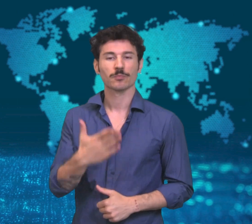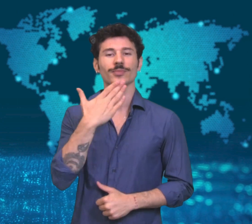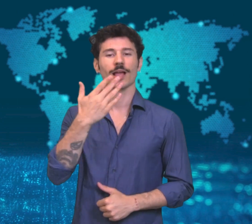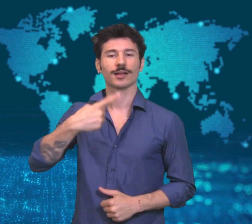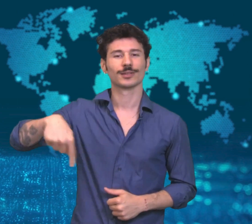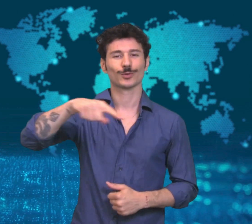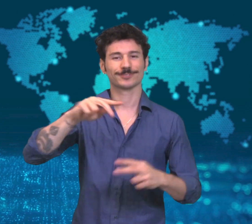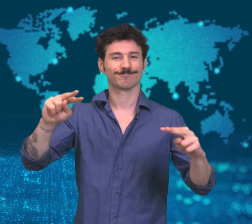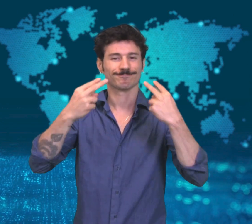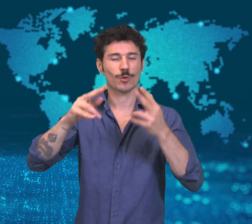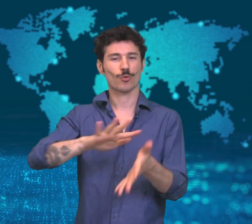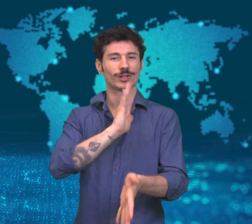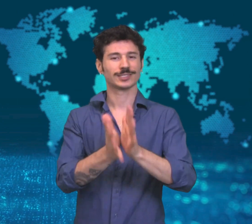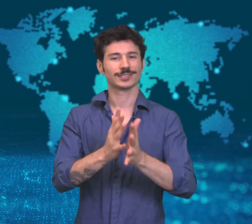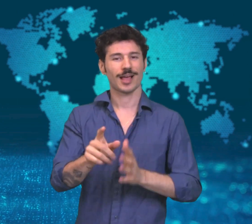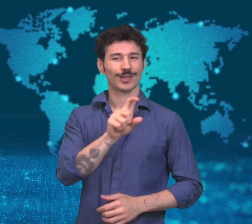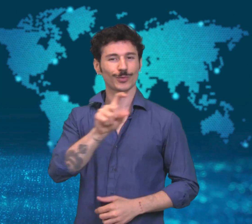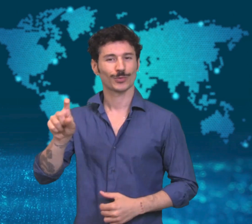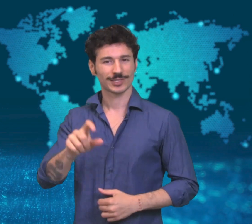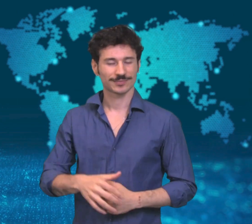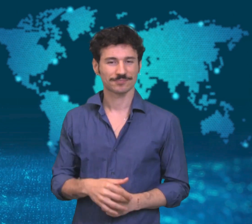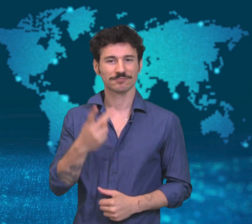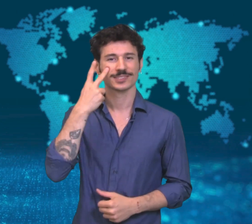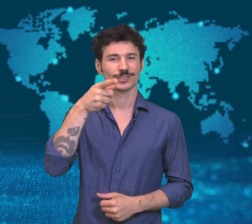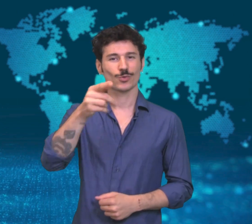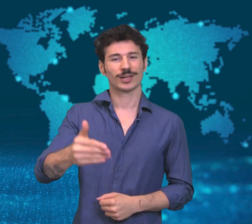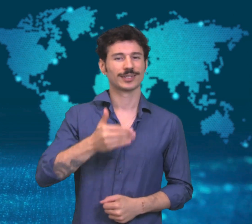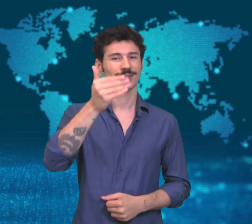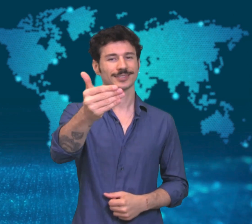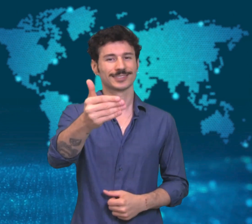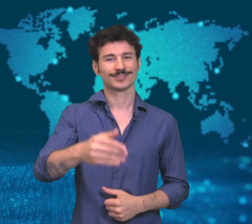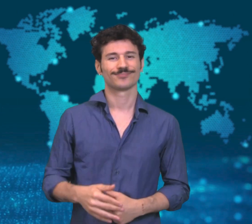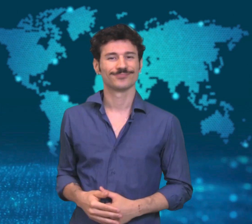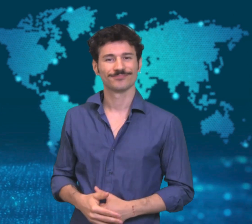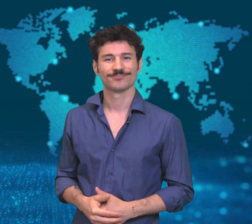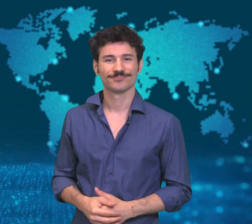Thank you for watching WorldSign Week and see you next time!